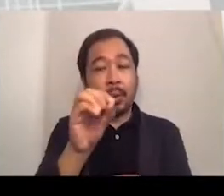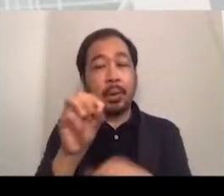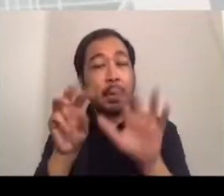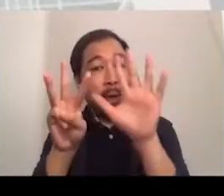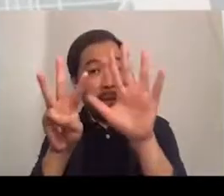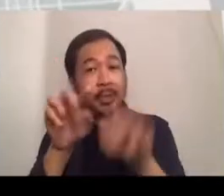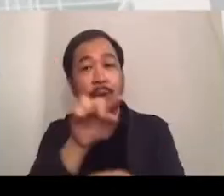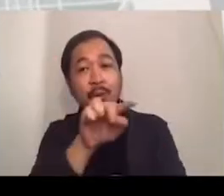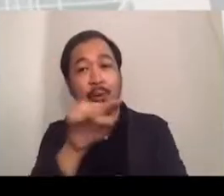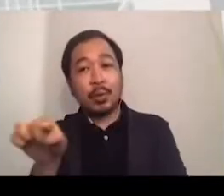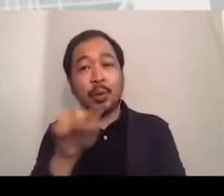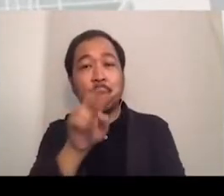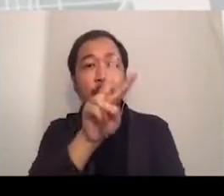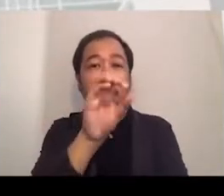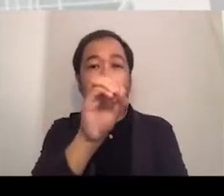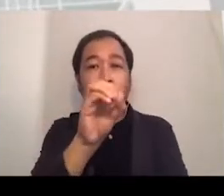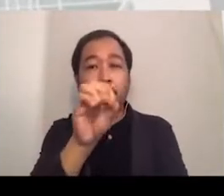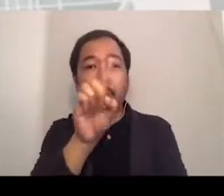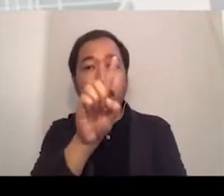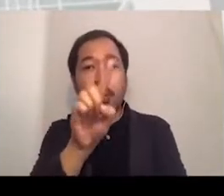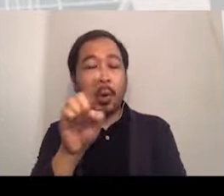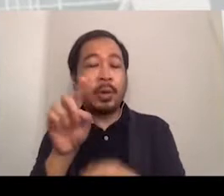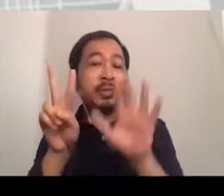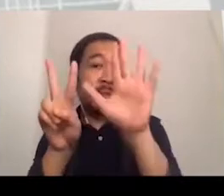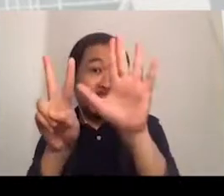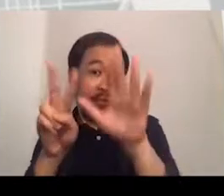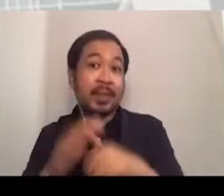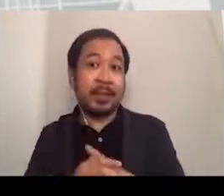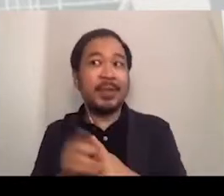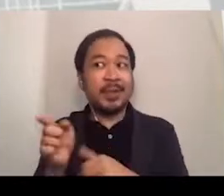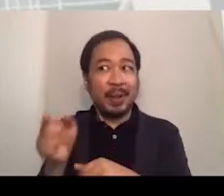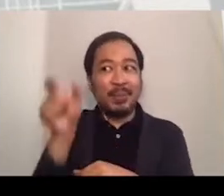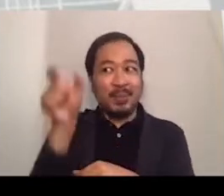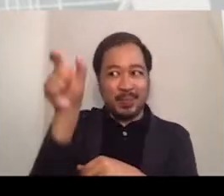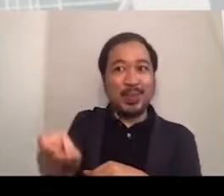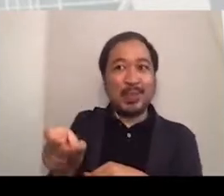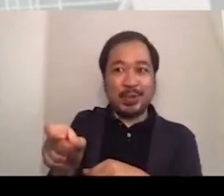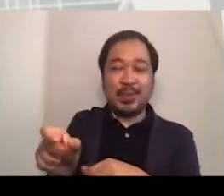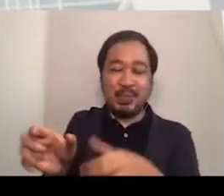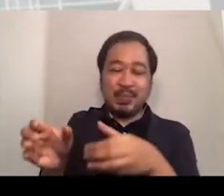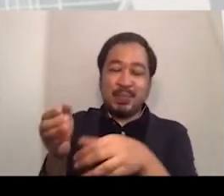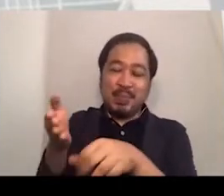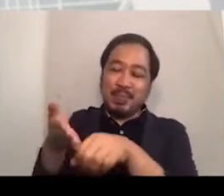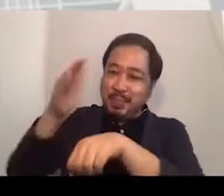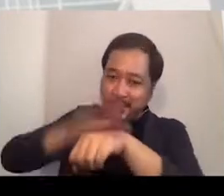Really one of our target audiences for today's conversation.